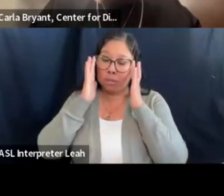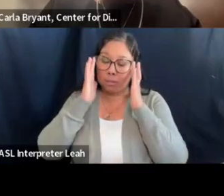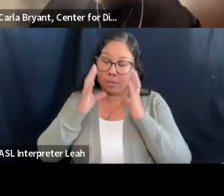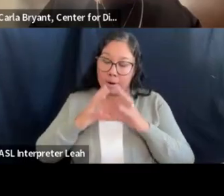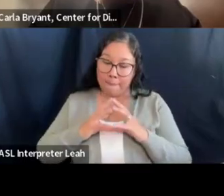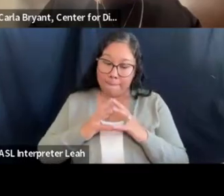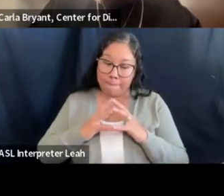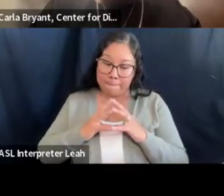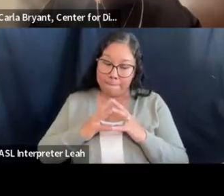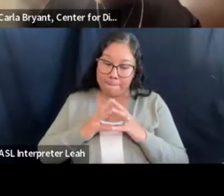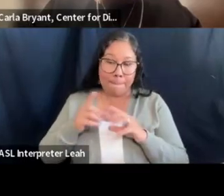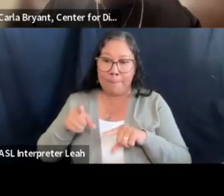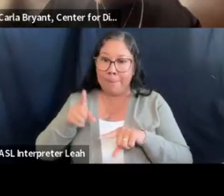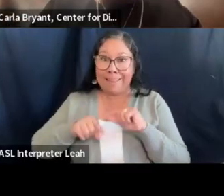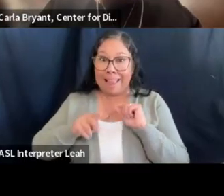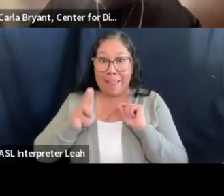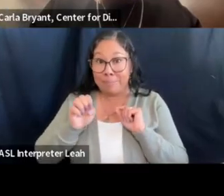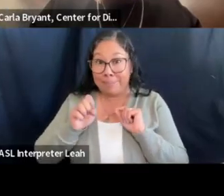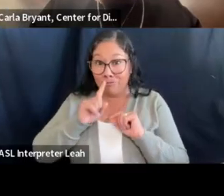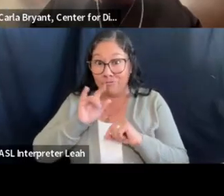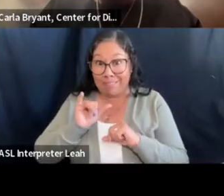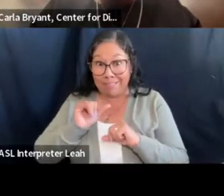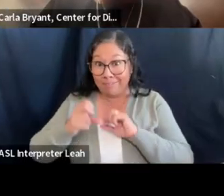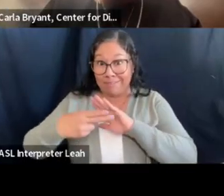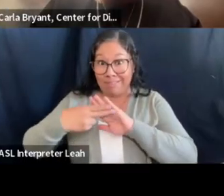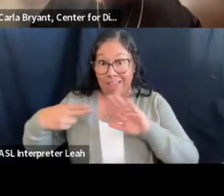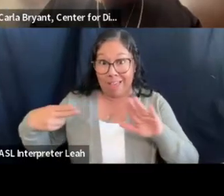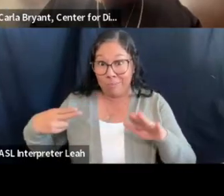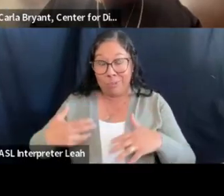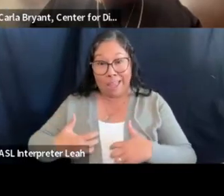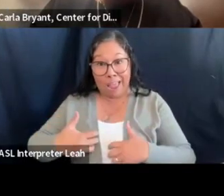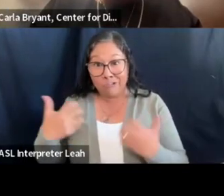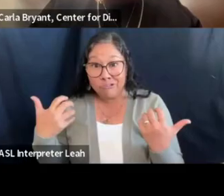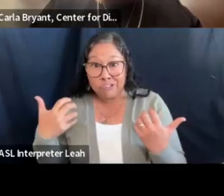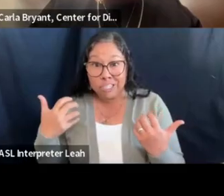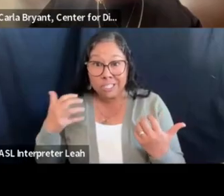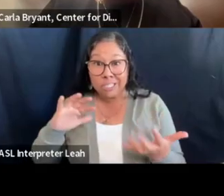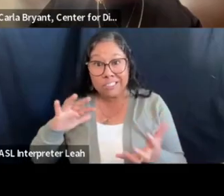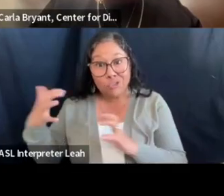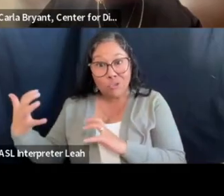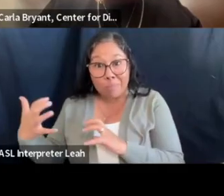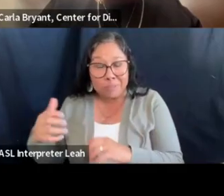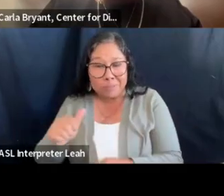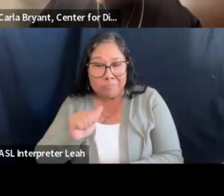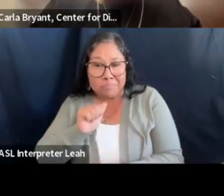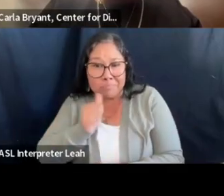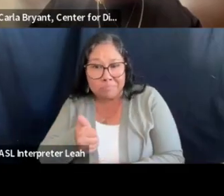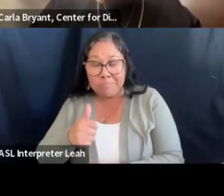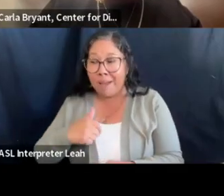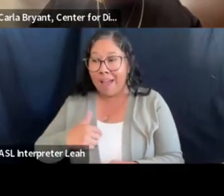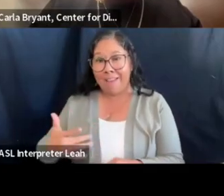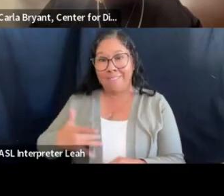or could not be really labeled as angry or disruptive. And I feel that his needs because